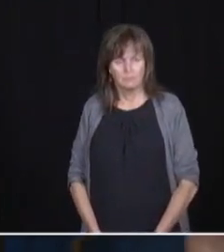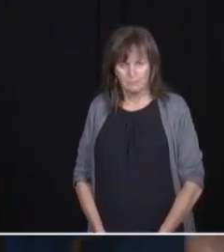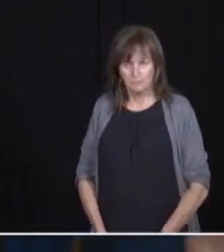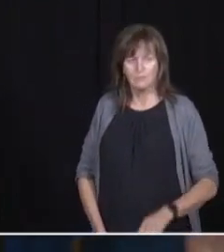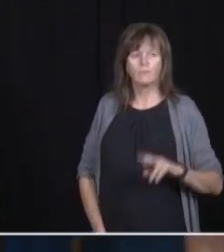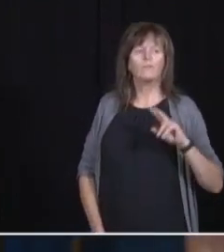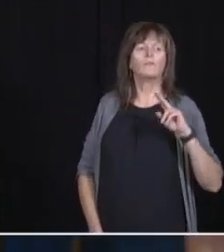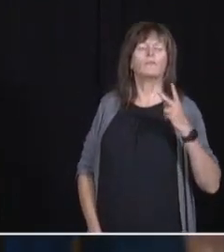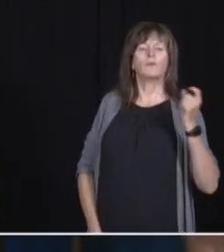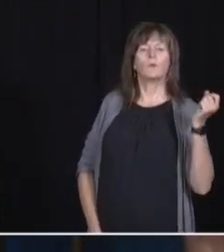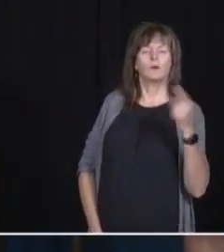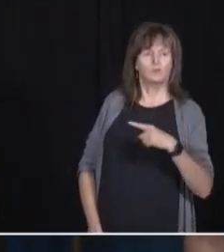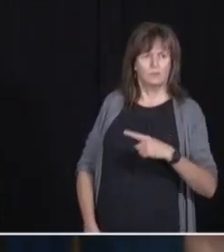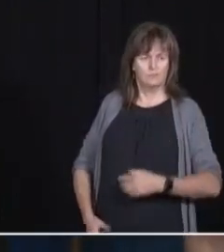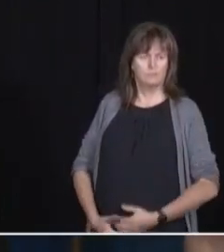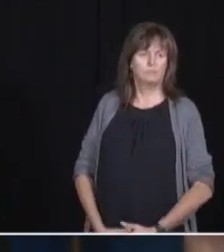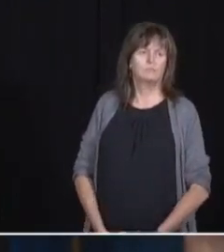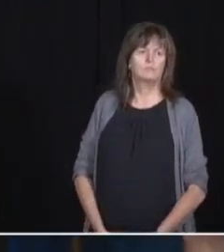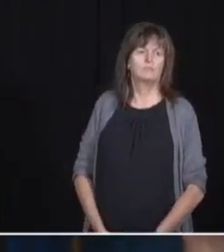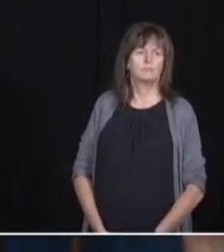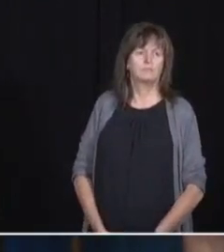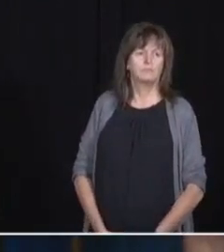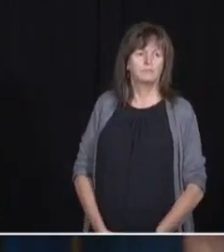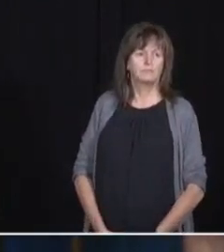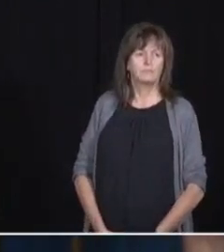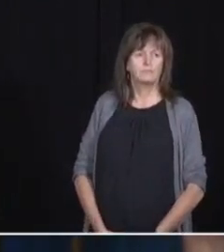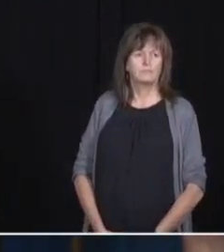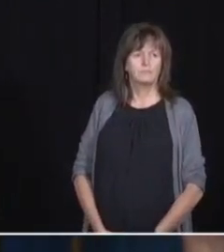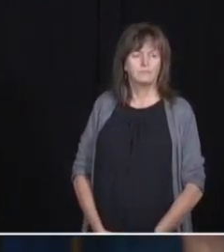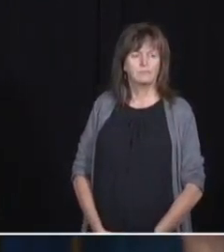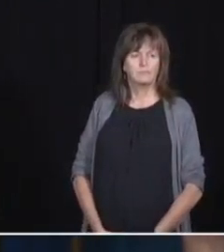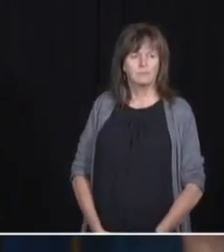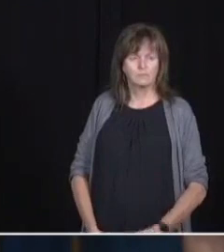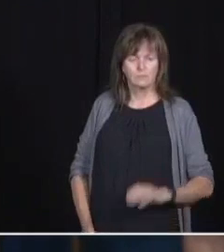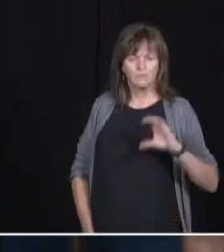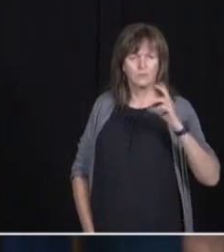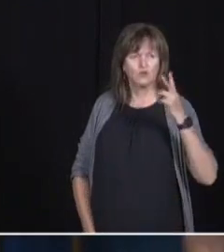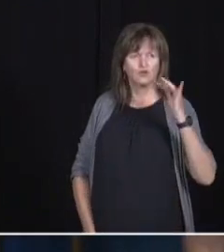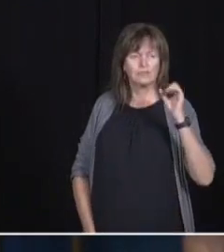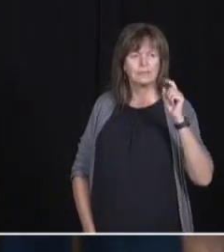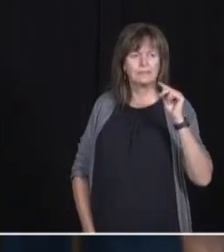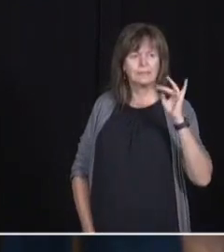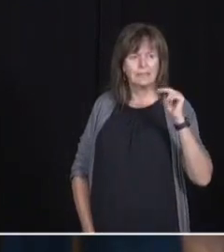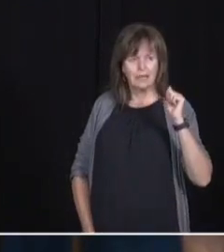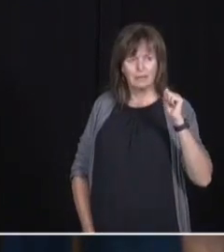Next question. Next question comes from Christina from CP 24.